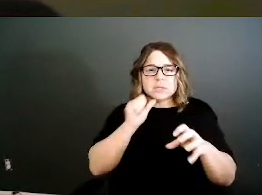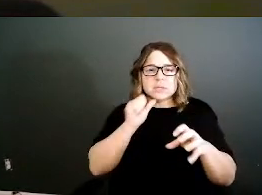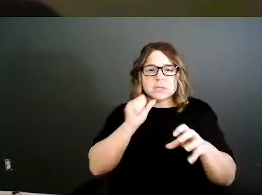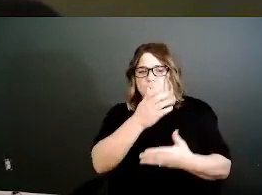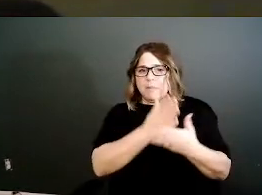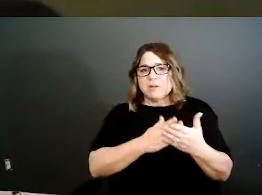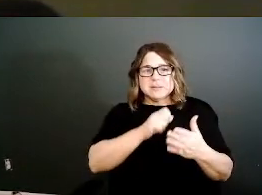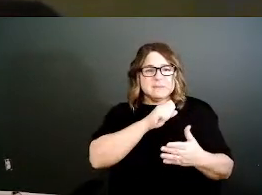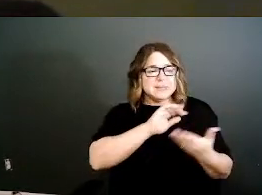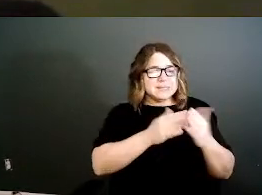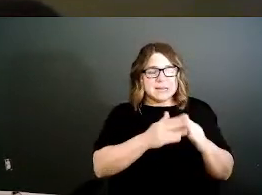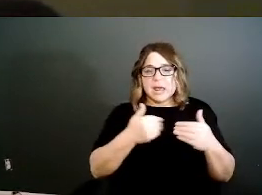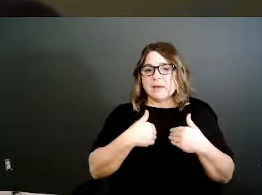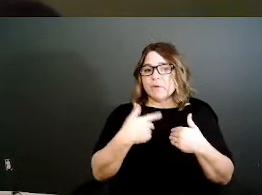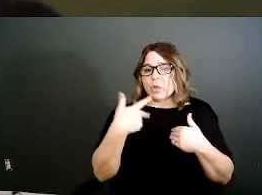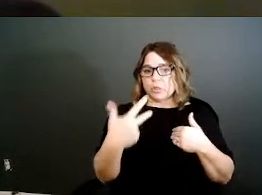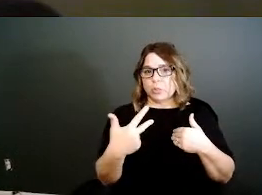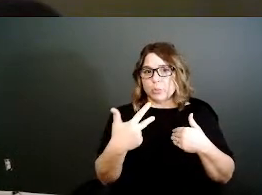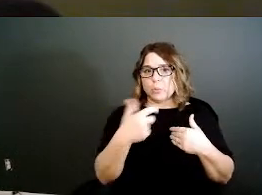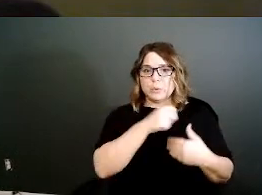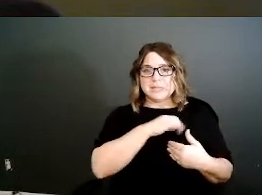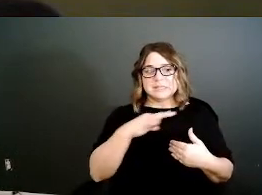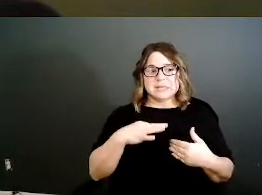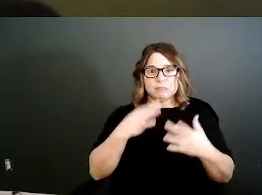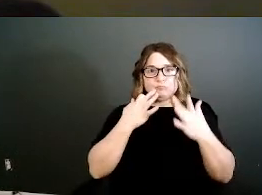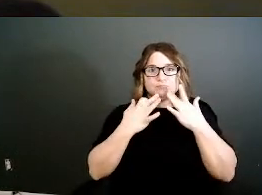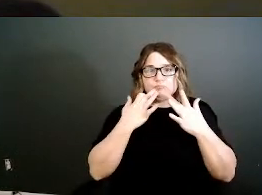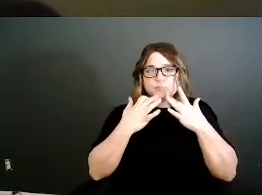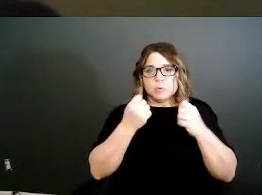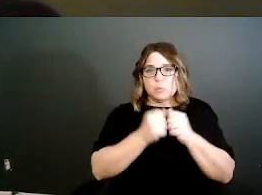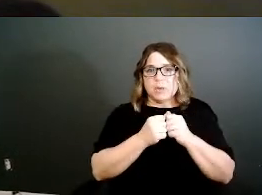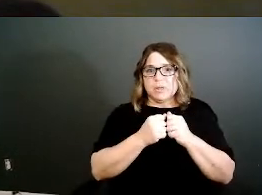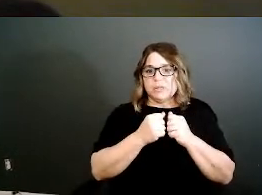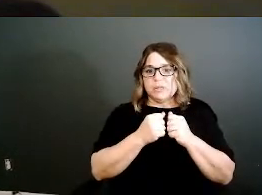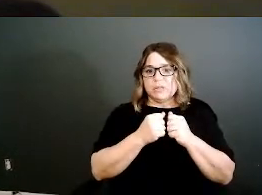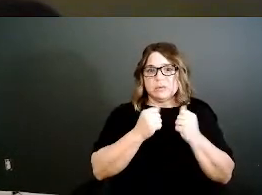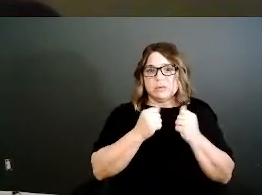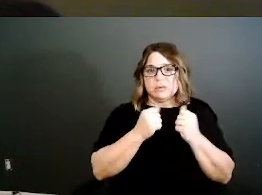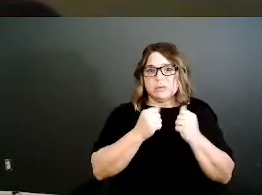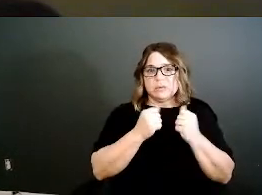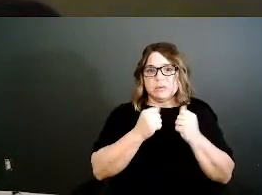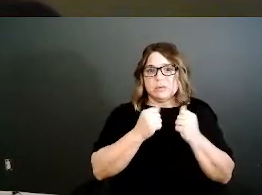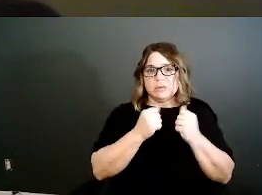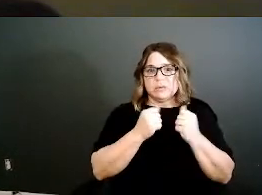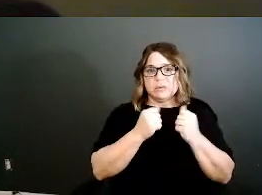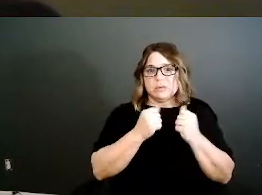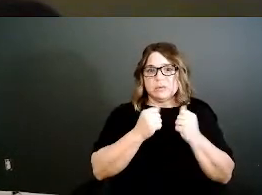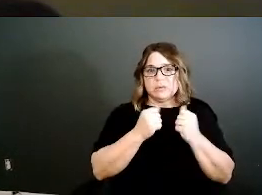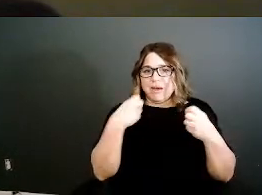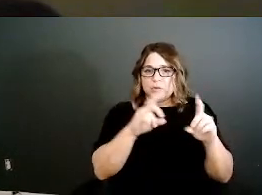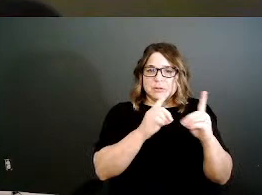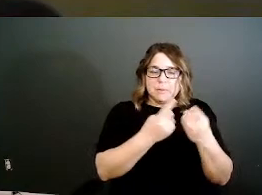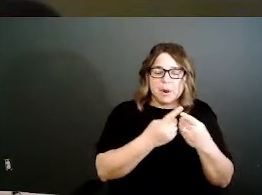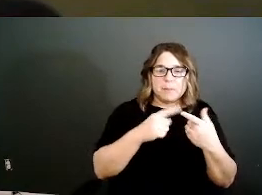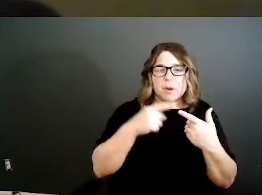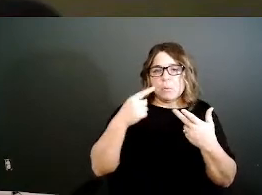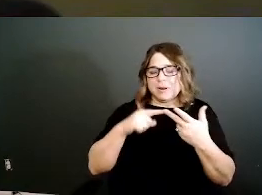TWO IN THE HEALTH DEPARTMENT AND ONE IN CPED. THOSE ARE THE FOLKS COUNCIL MEMBER'S OSMAN IS TALKING ABOUT. SO, YOU KNOW, IT'S A VERY NEW THING WITH A VERY SMALL